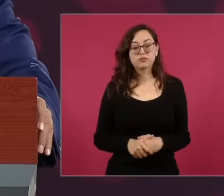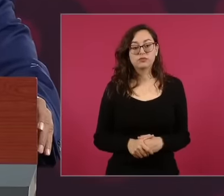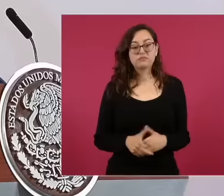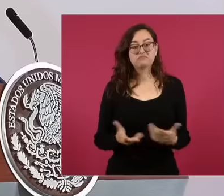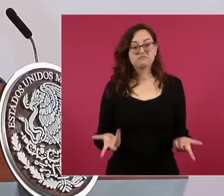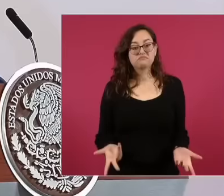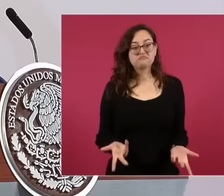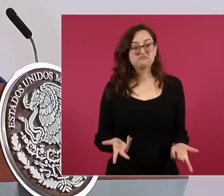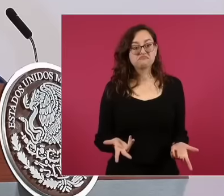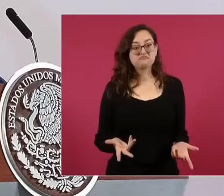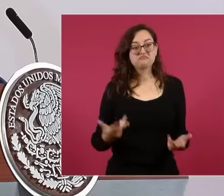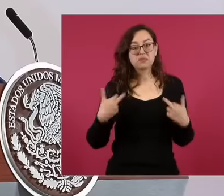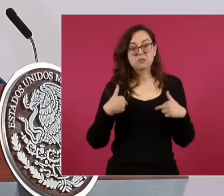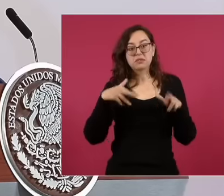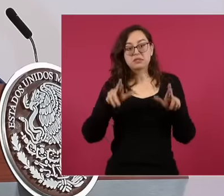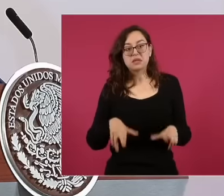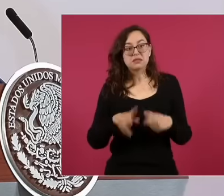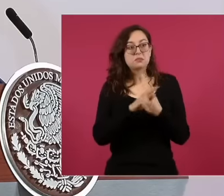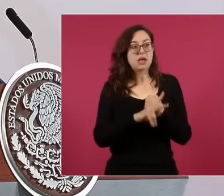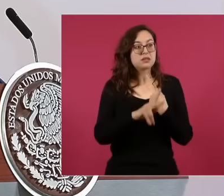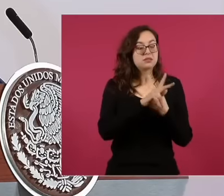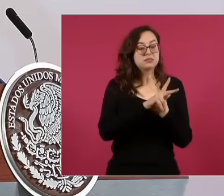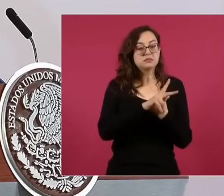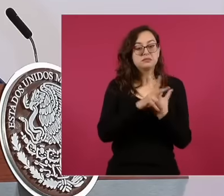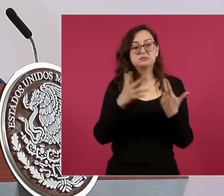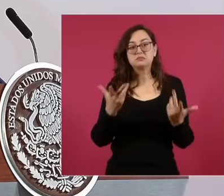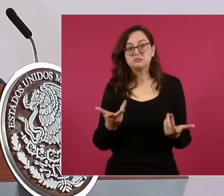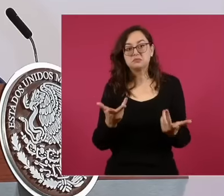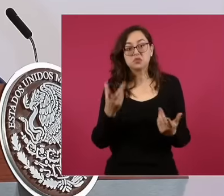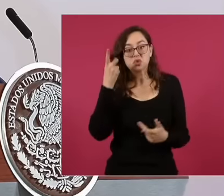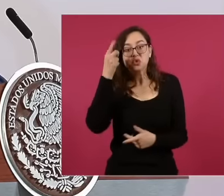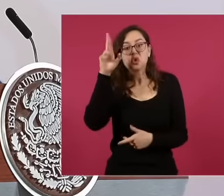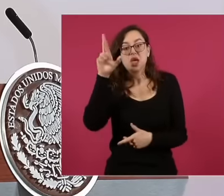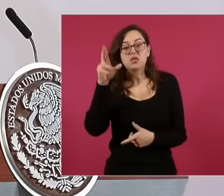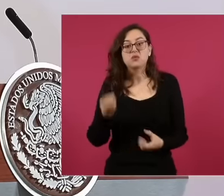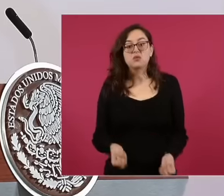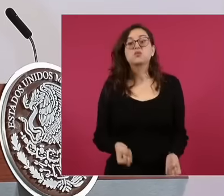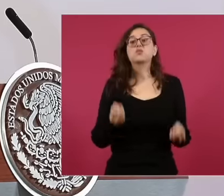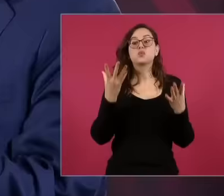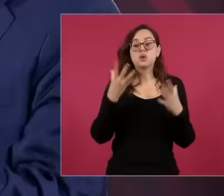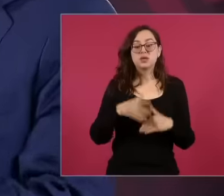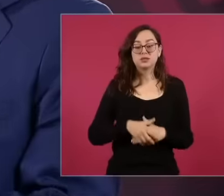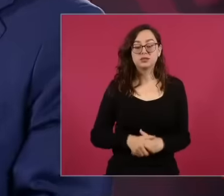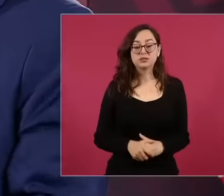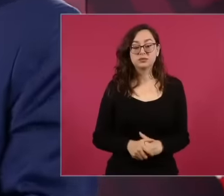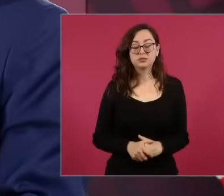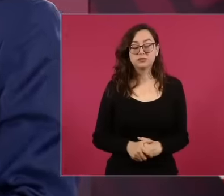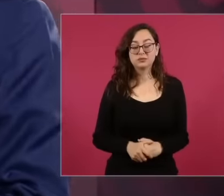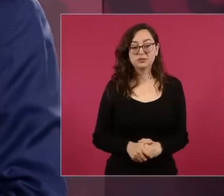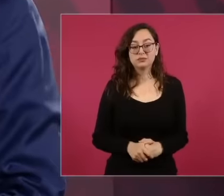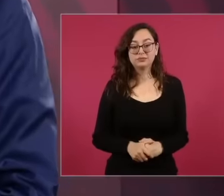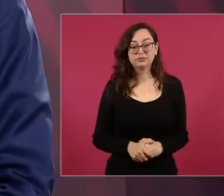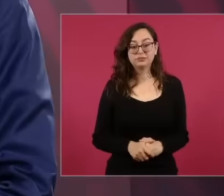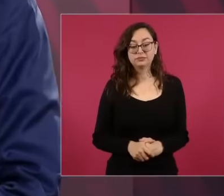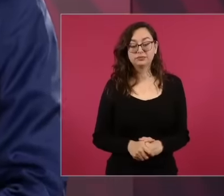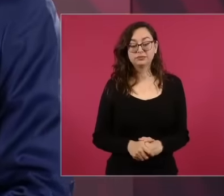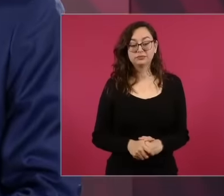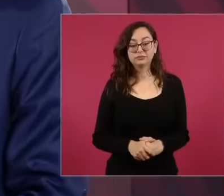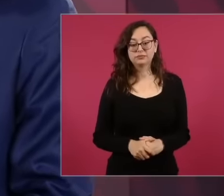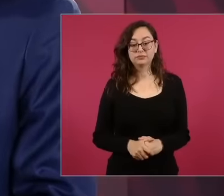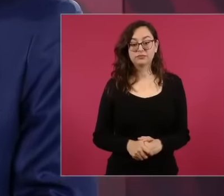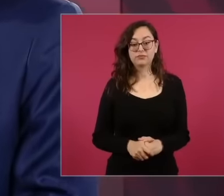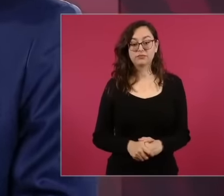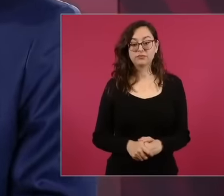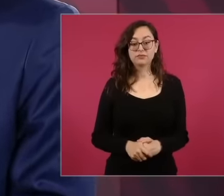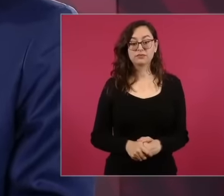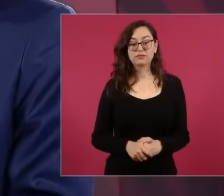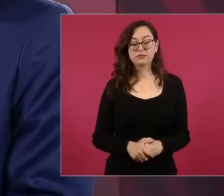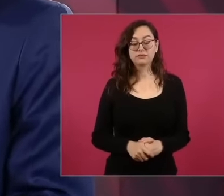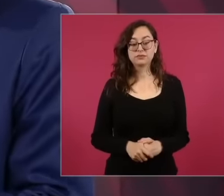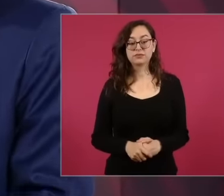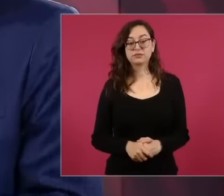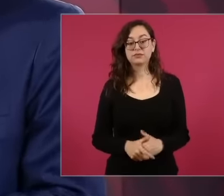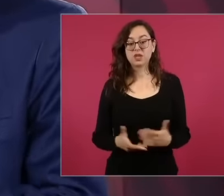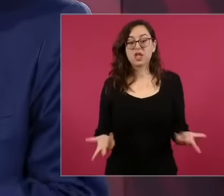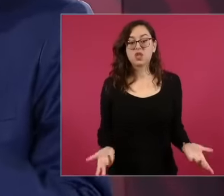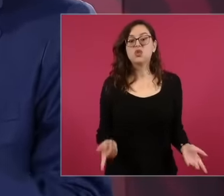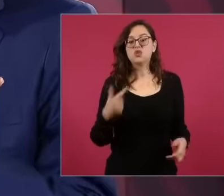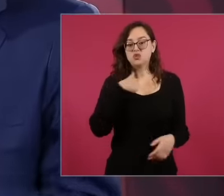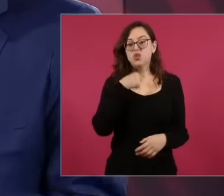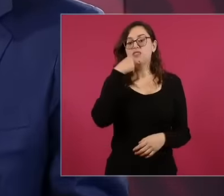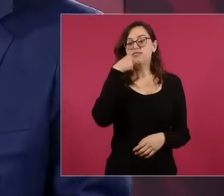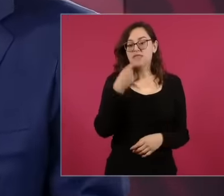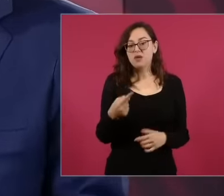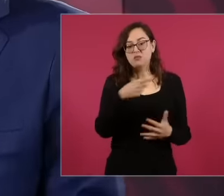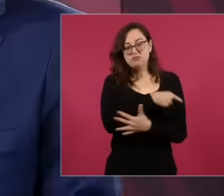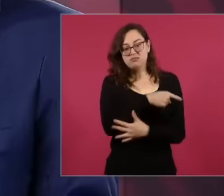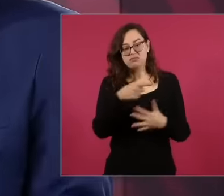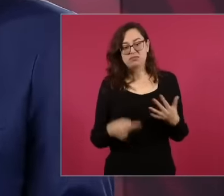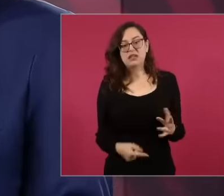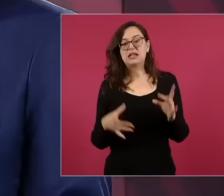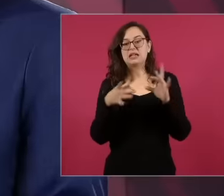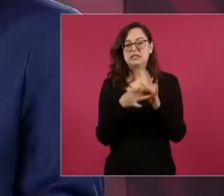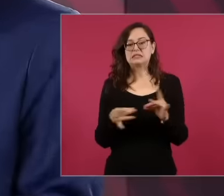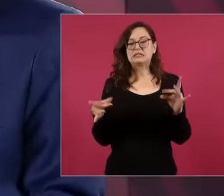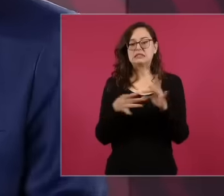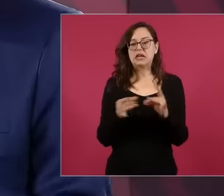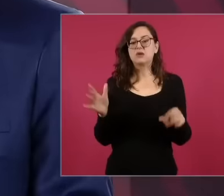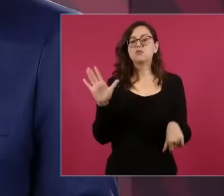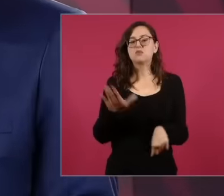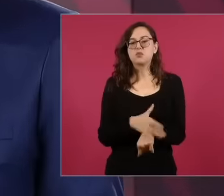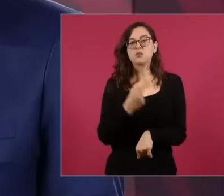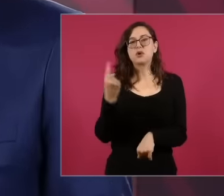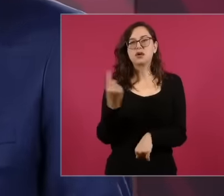a doctorate and I say all this because it is very important that we no longer have